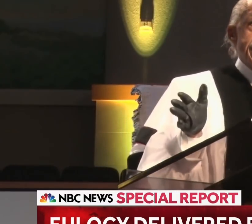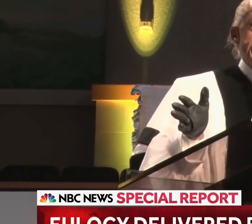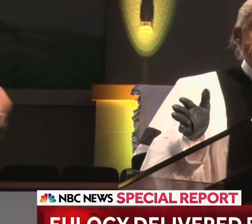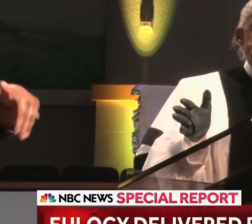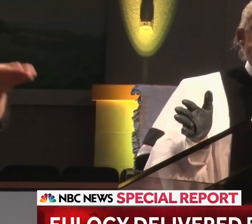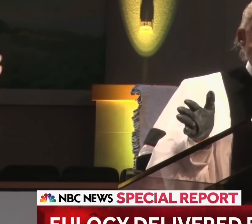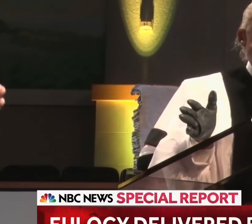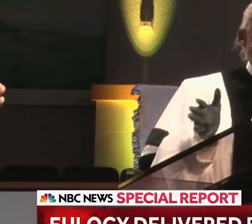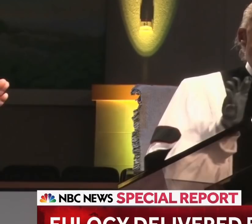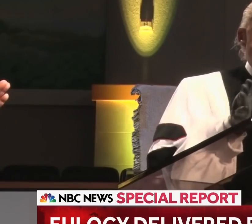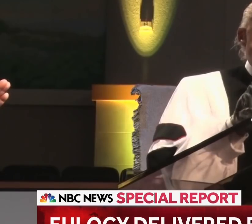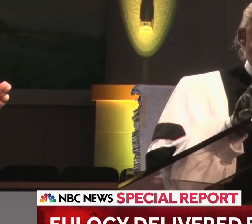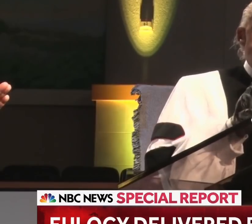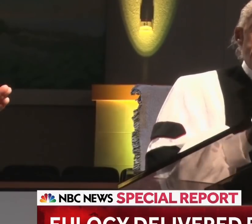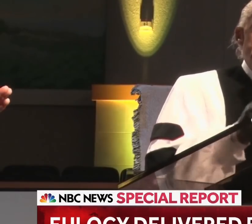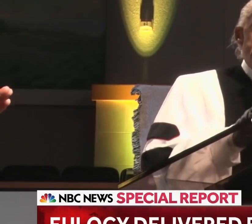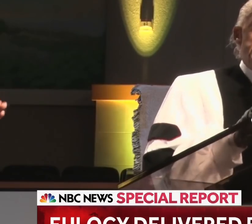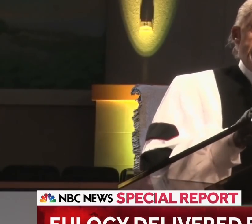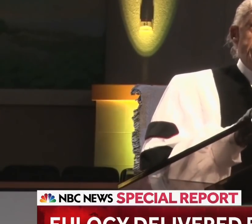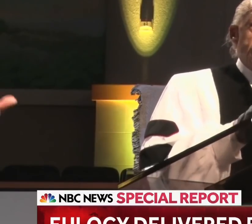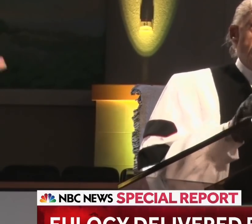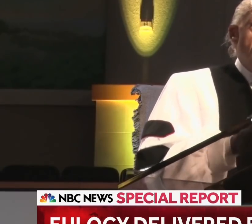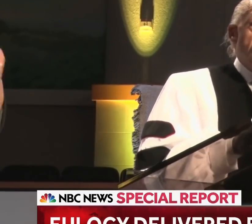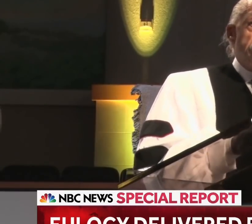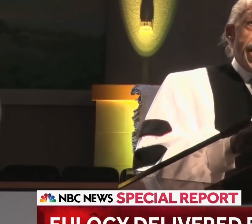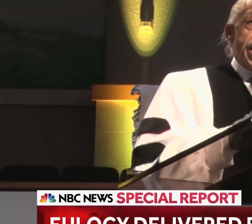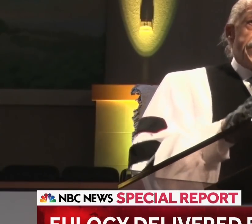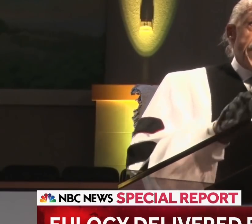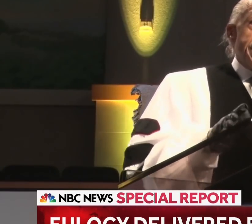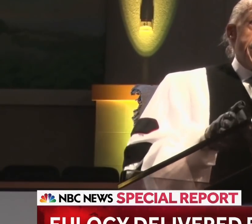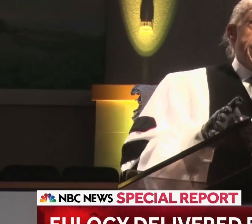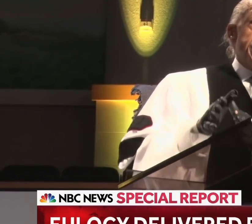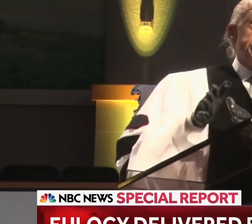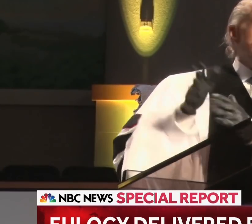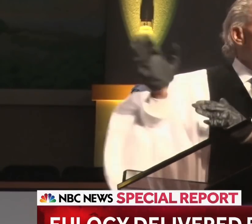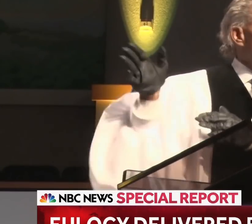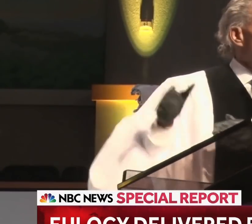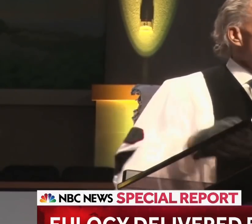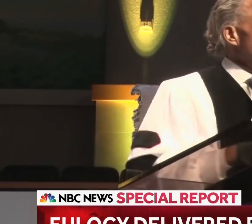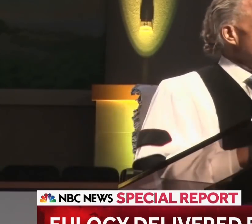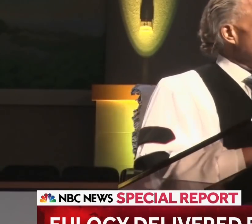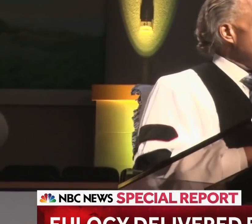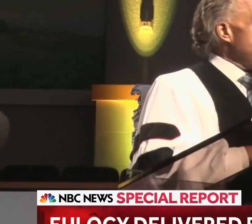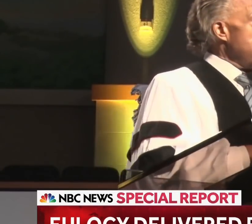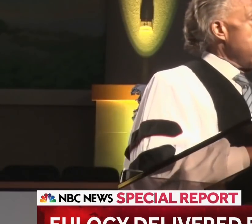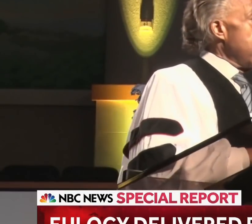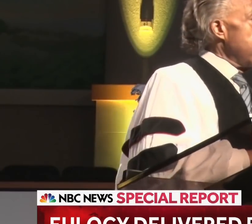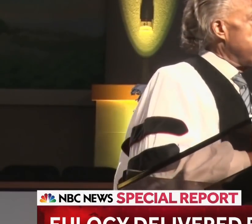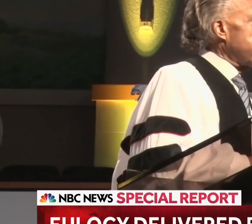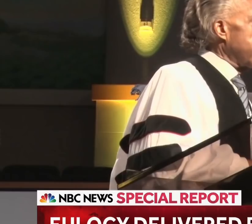I WENT DOWN THERE WITH THE NEWSPAPER AND OTHER PRESS. AND WE WENT TO THE GRAVEYARD.